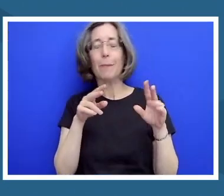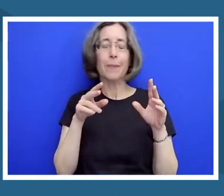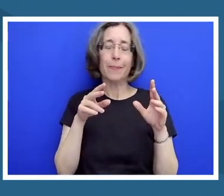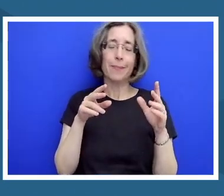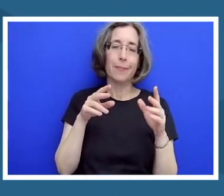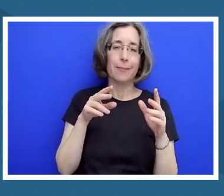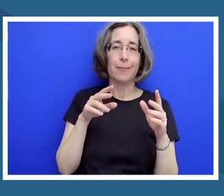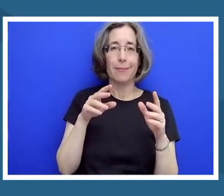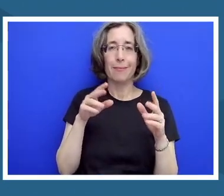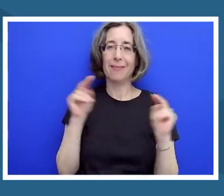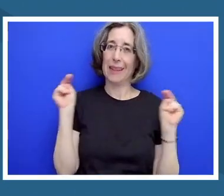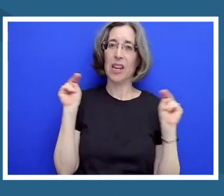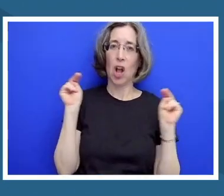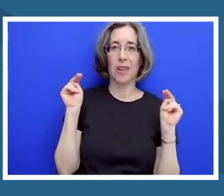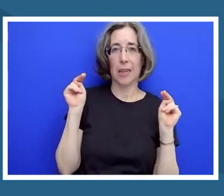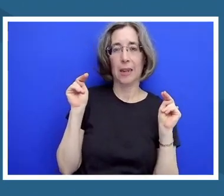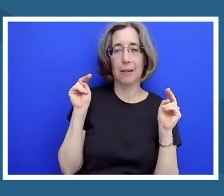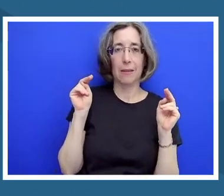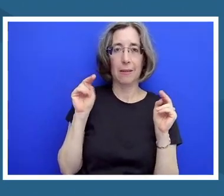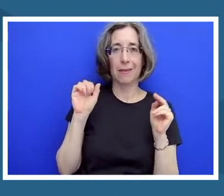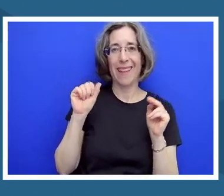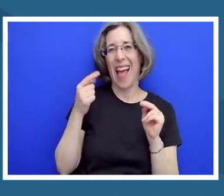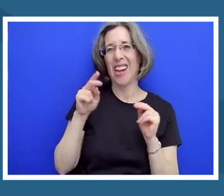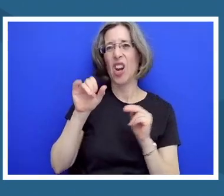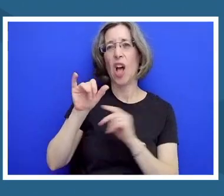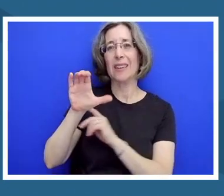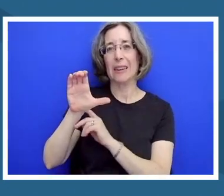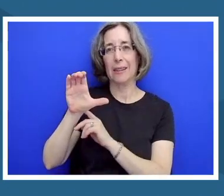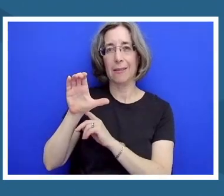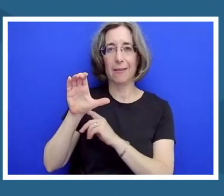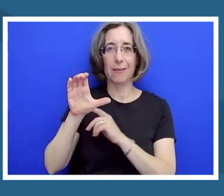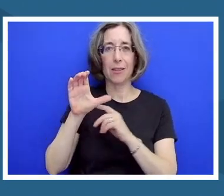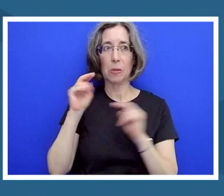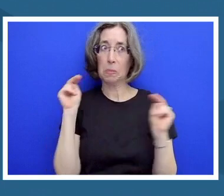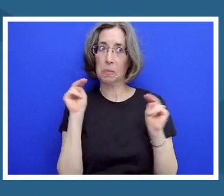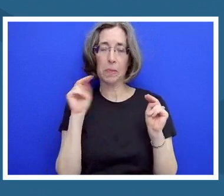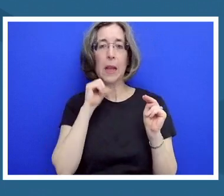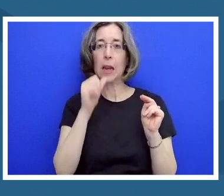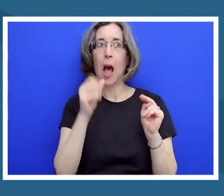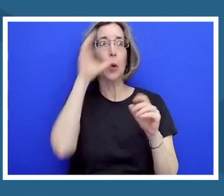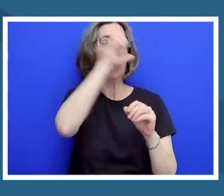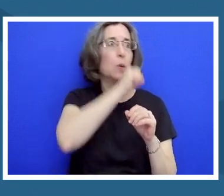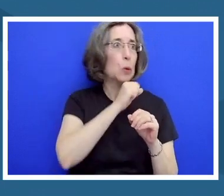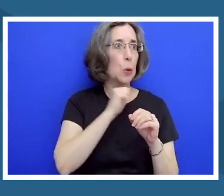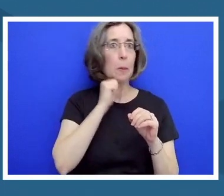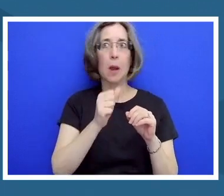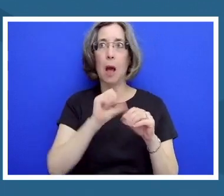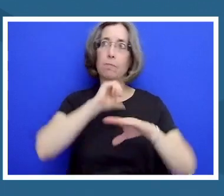the word right um we we're we're just